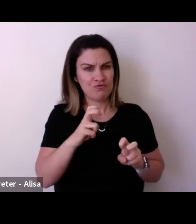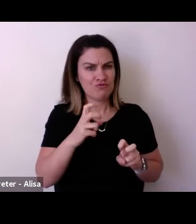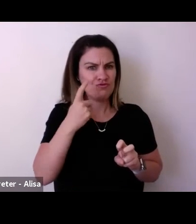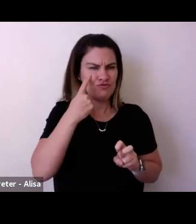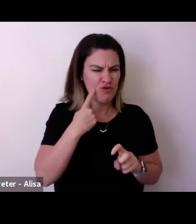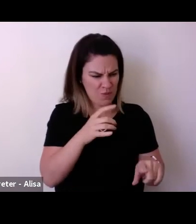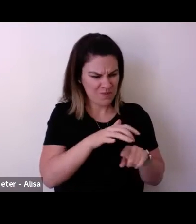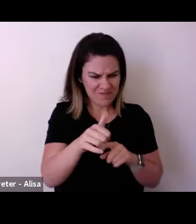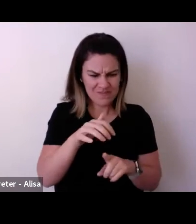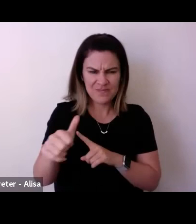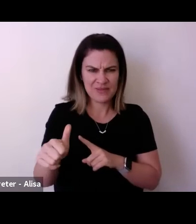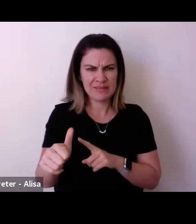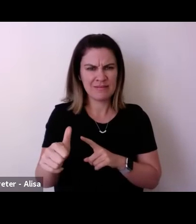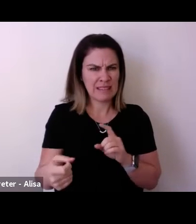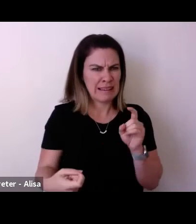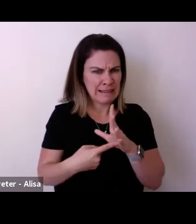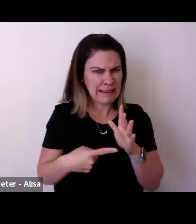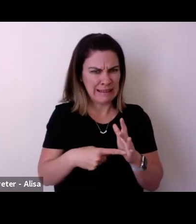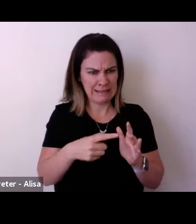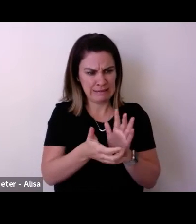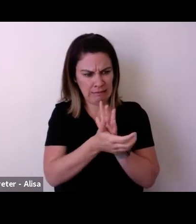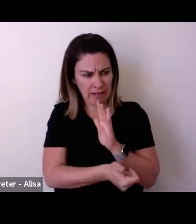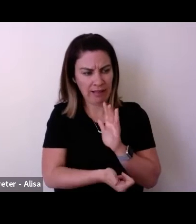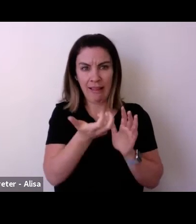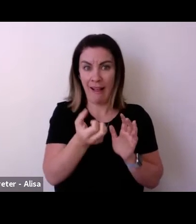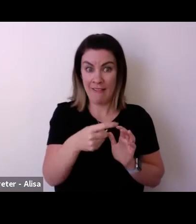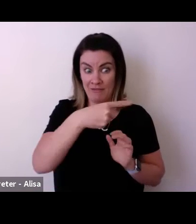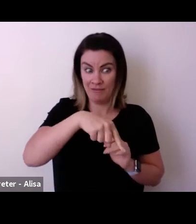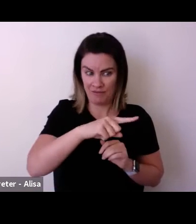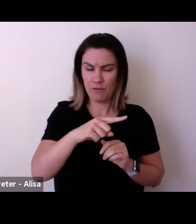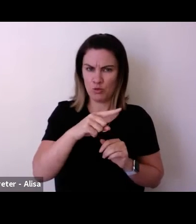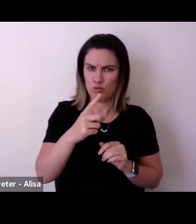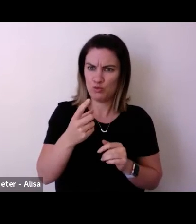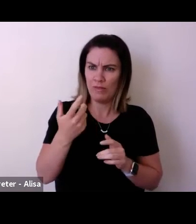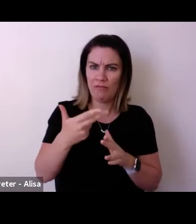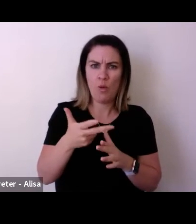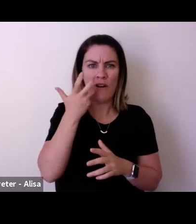will bring to the recovery process and importantly the research underscores